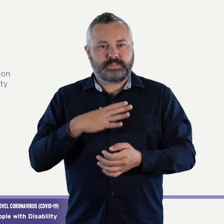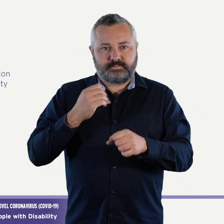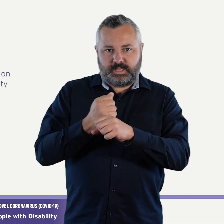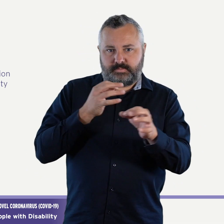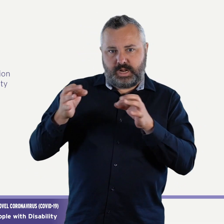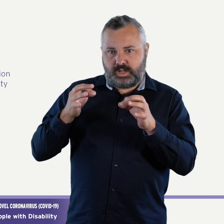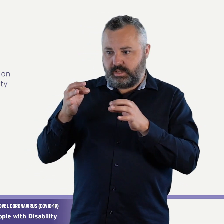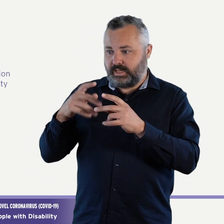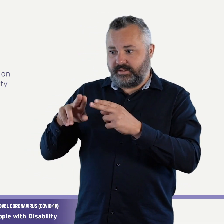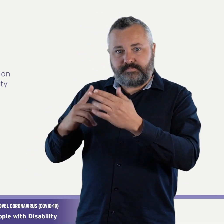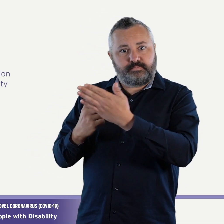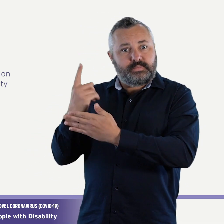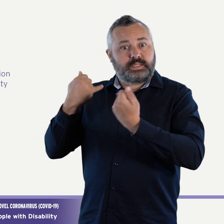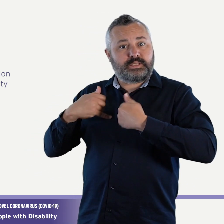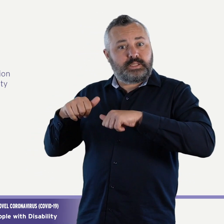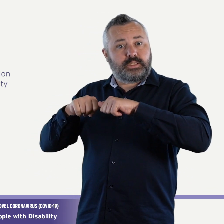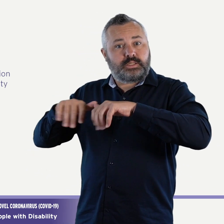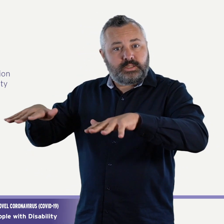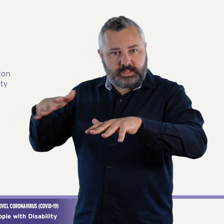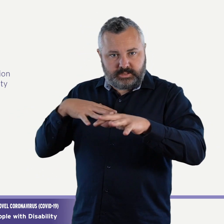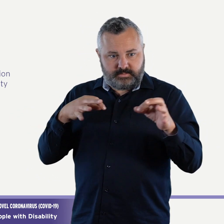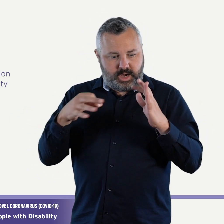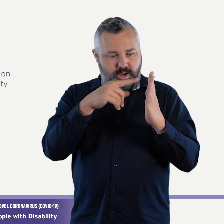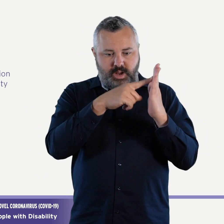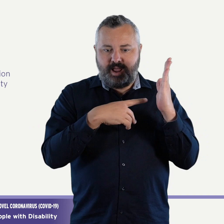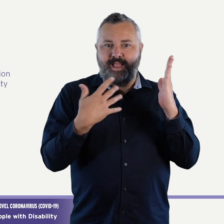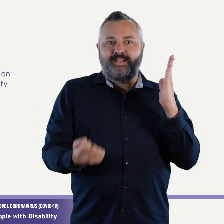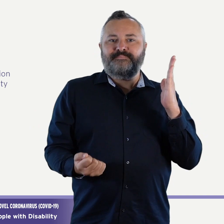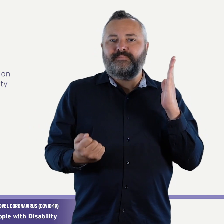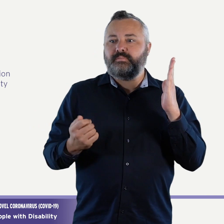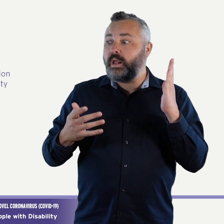Develop pandemic-specific health care plans to manage